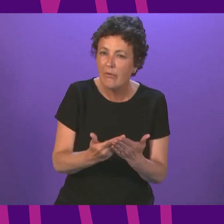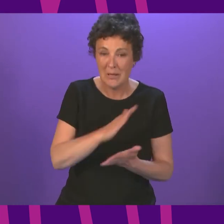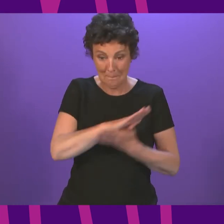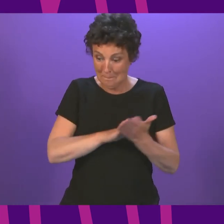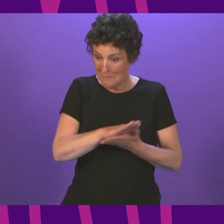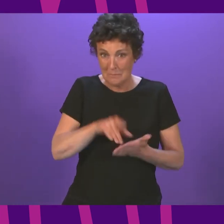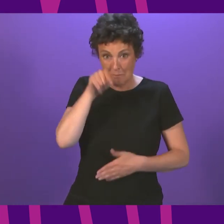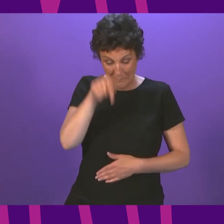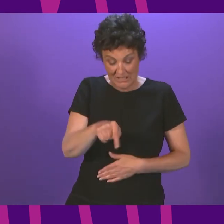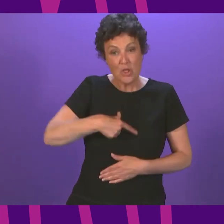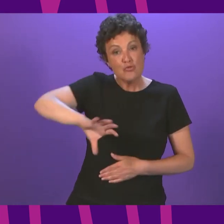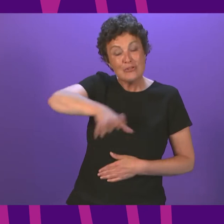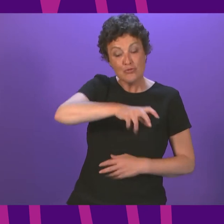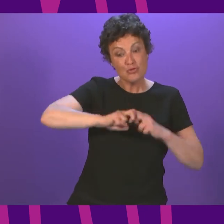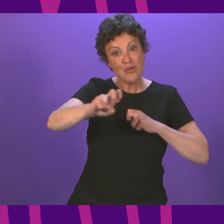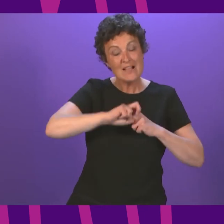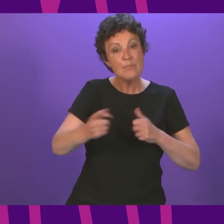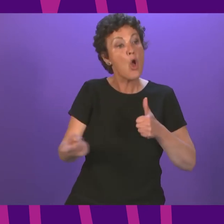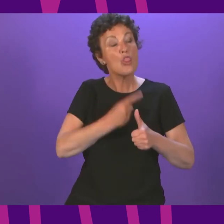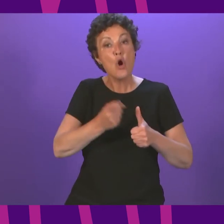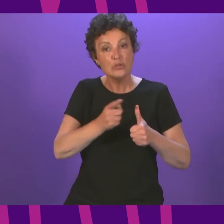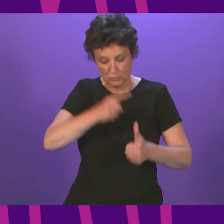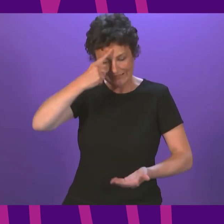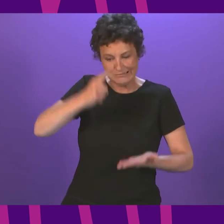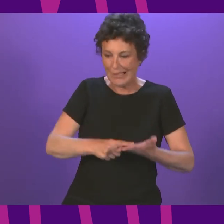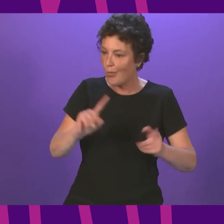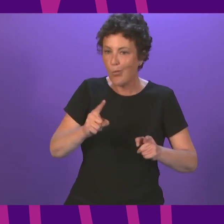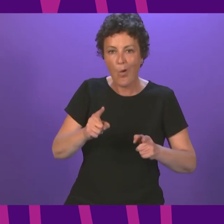set by the regional transport authority instead of by private companies, but private operators